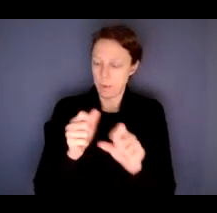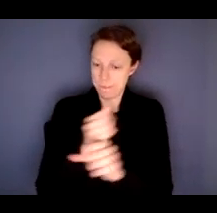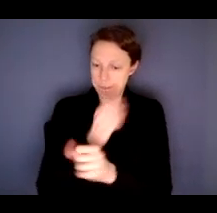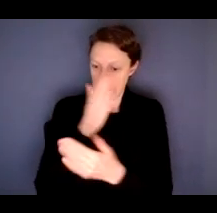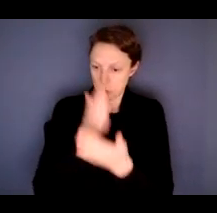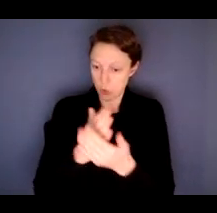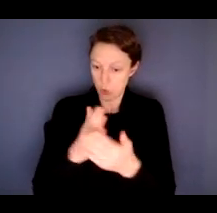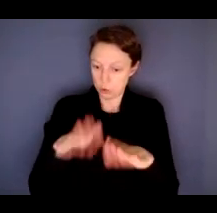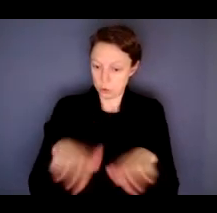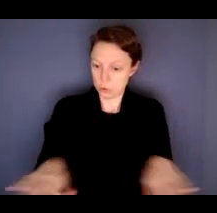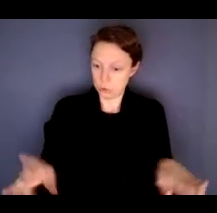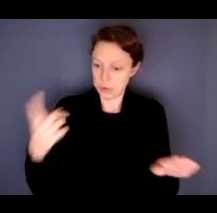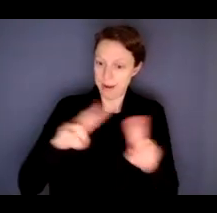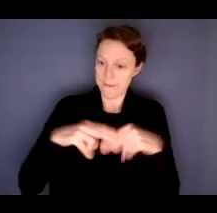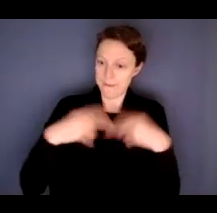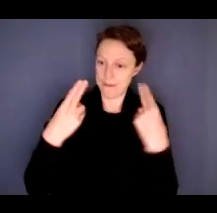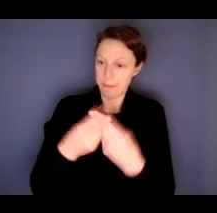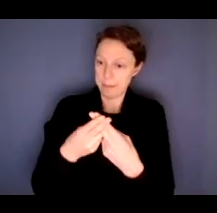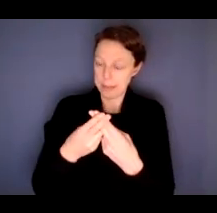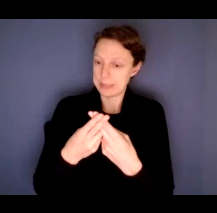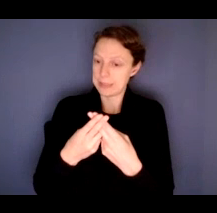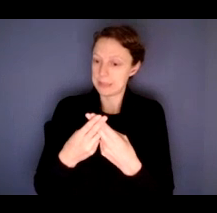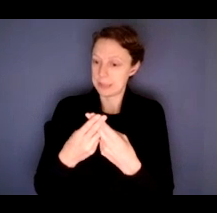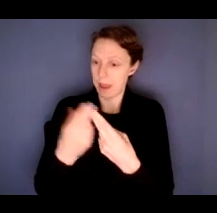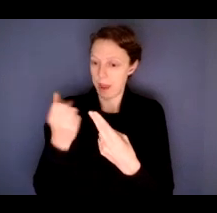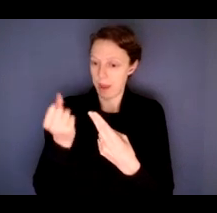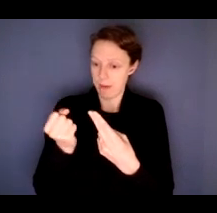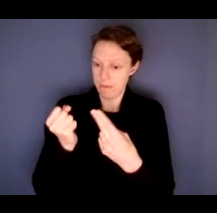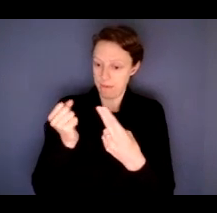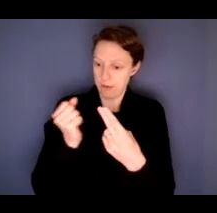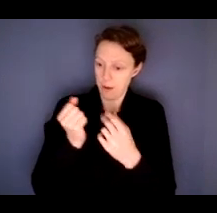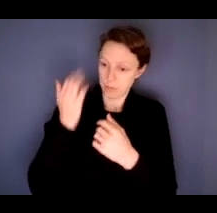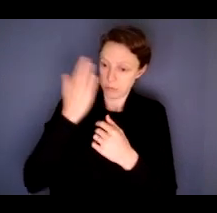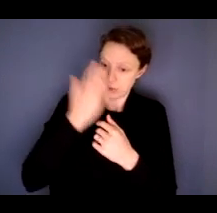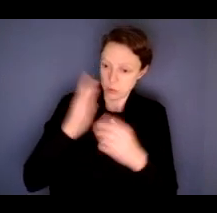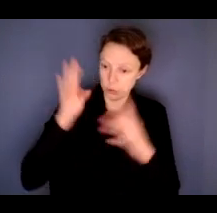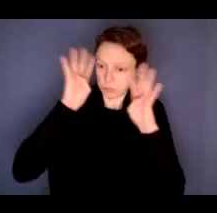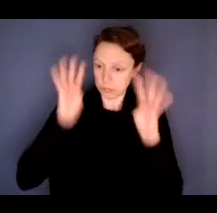Islander are provided and supported with culturally specific services and care.